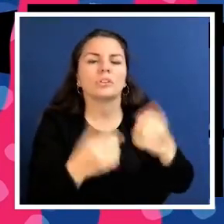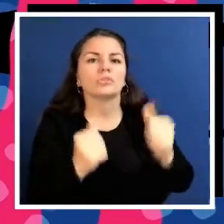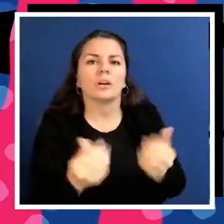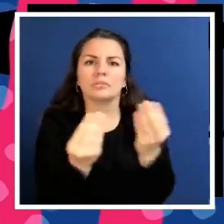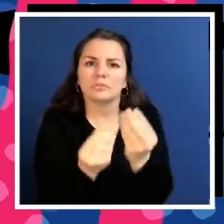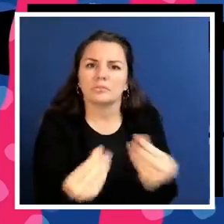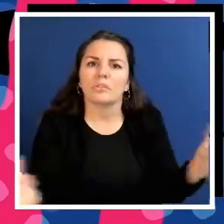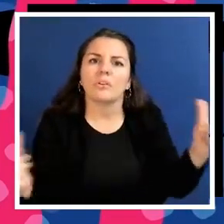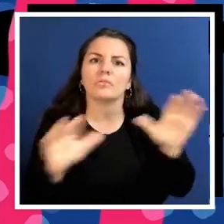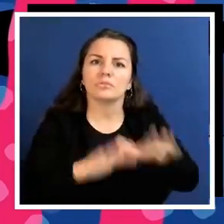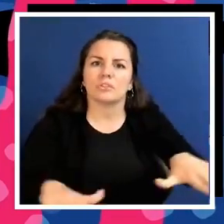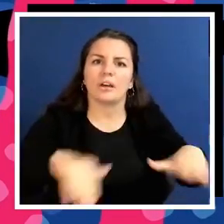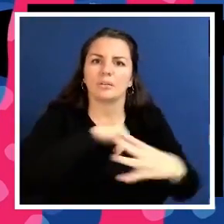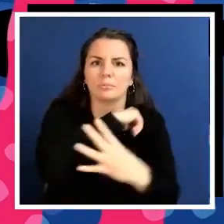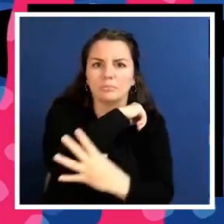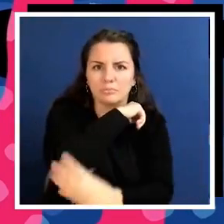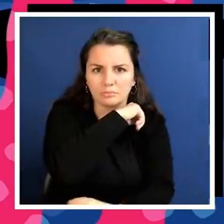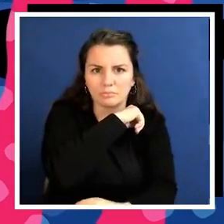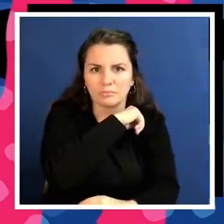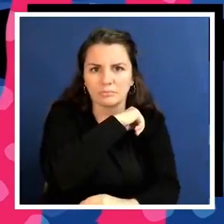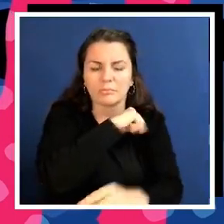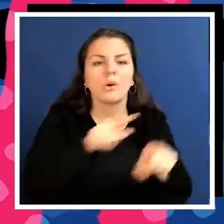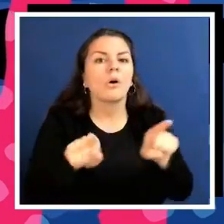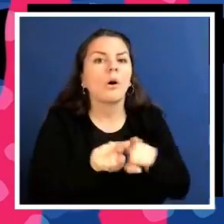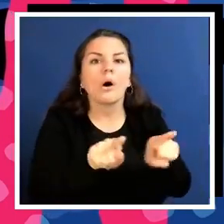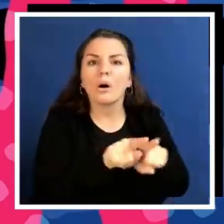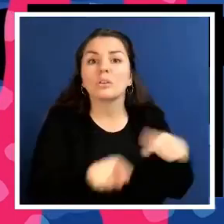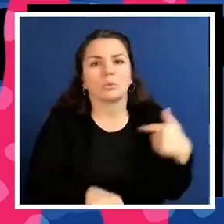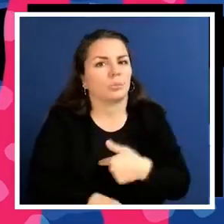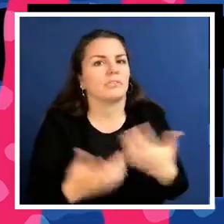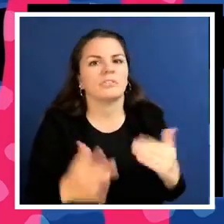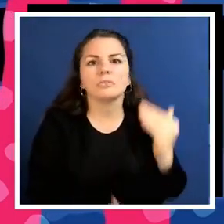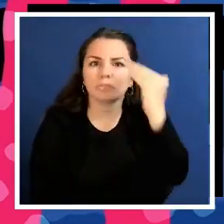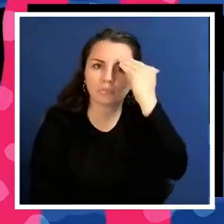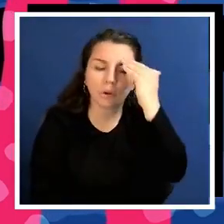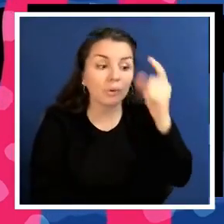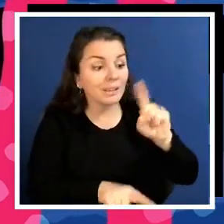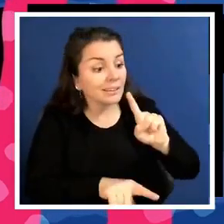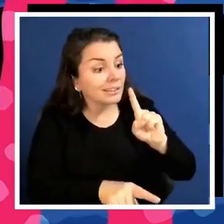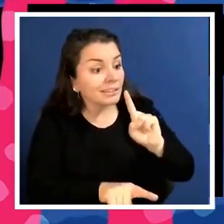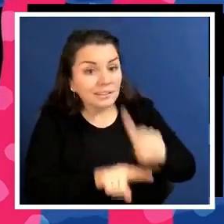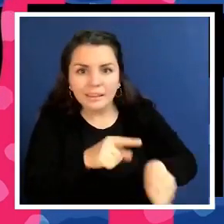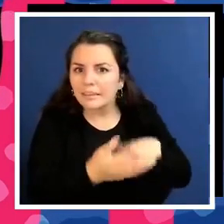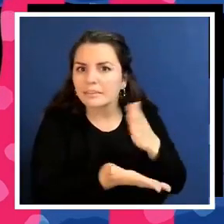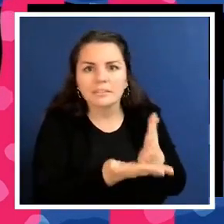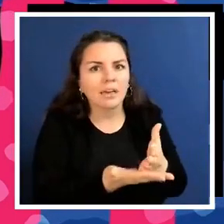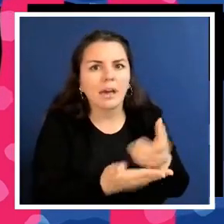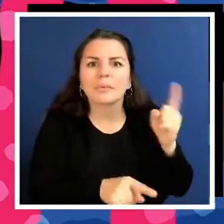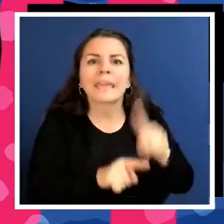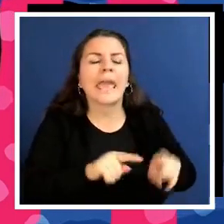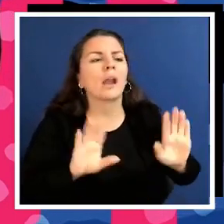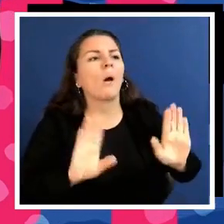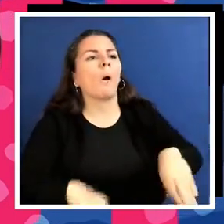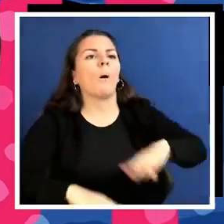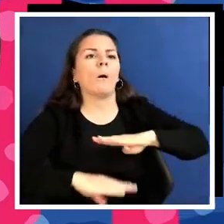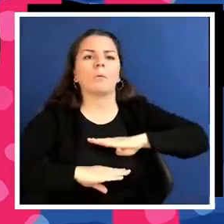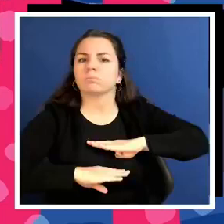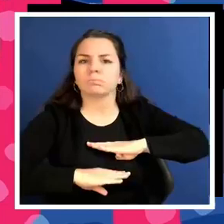WE THANK YOU FOR THIS OFFER TOWARD CHILD POVERTY.